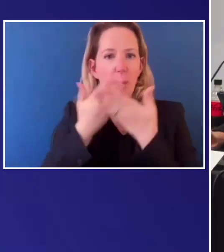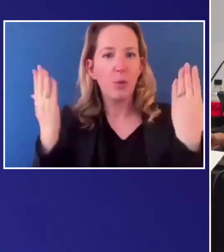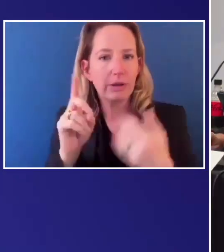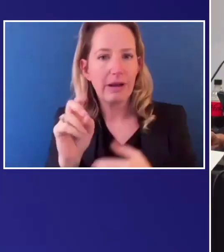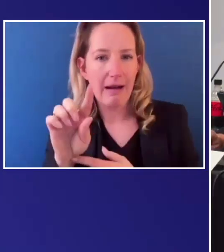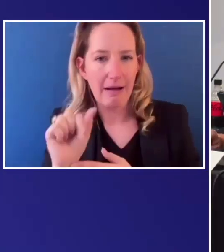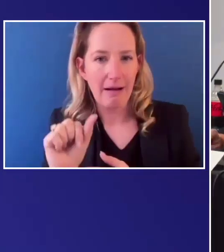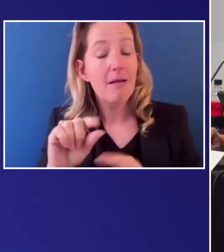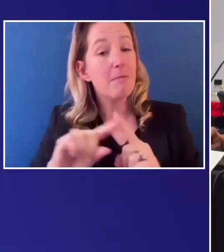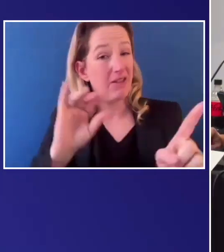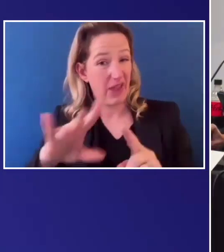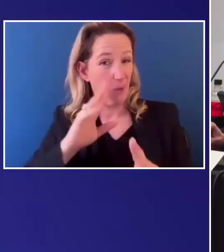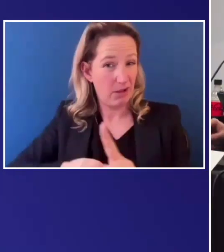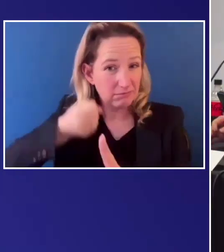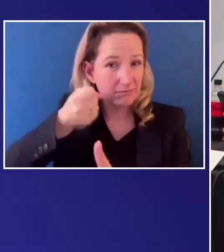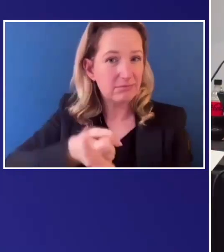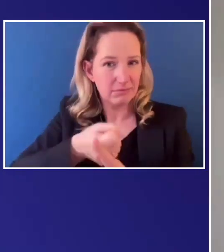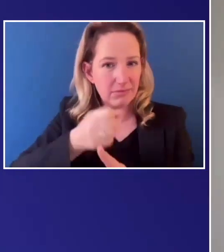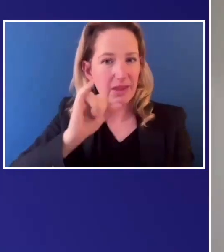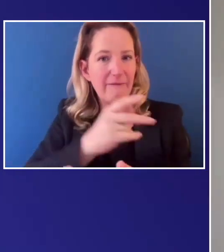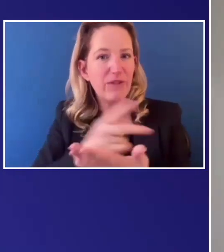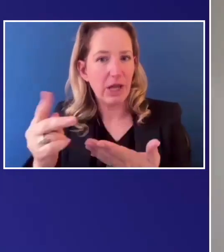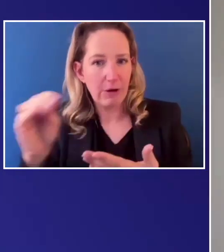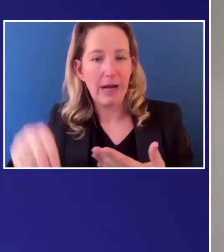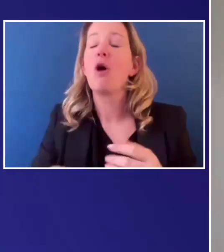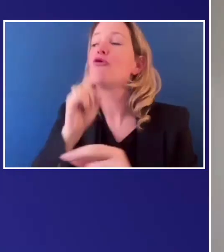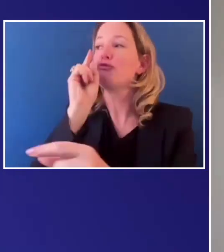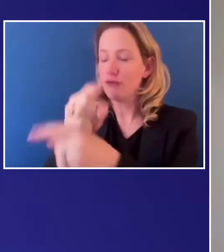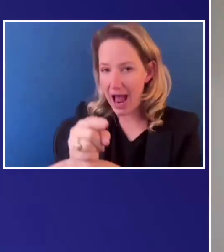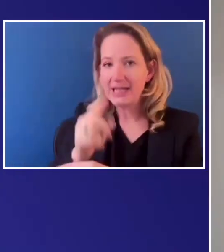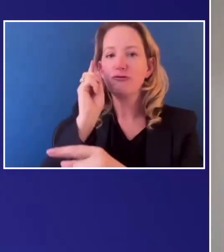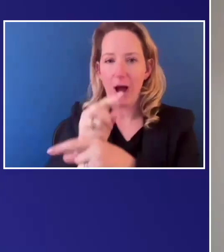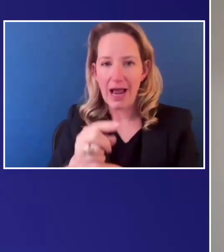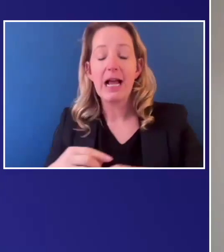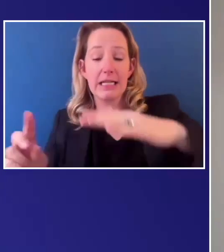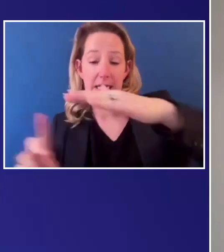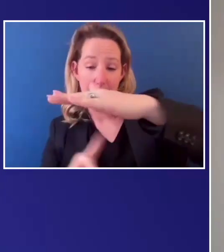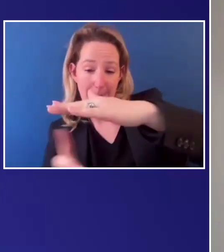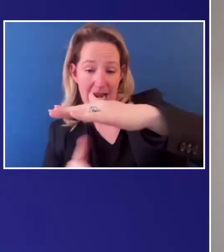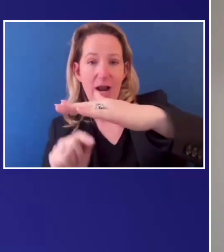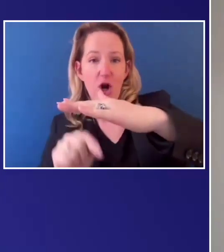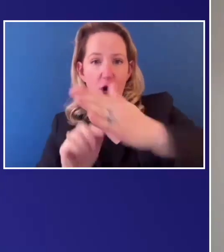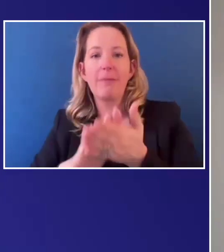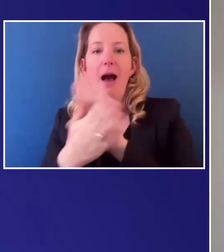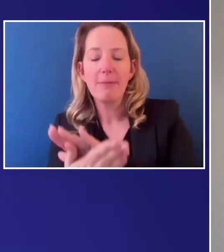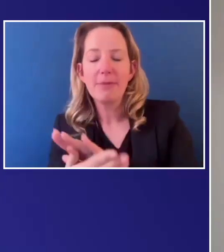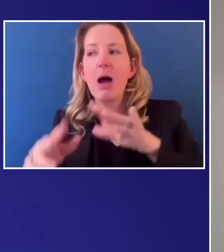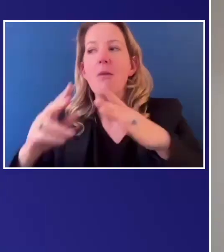That's exactly the analysis that we'll show you. The denominator will be the programs that are measured, as you're saying. We do not have visibility, though,